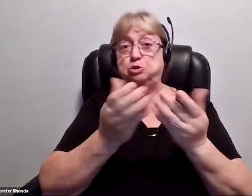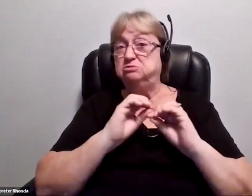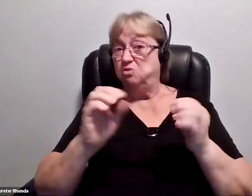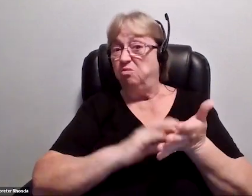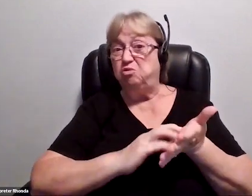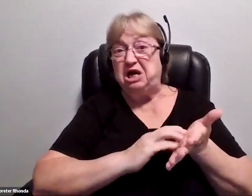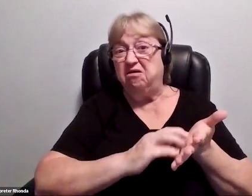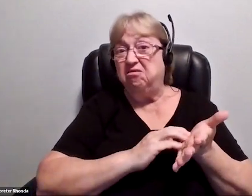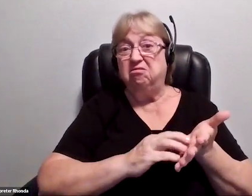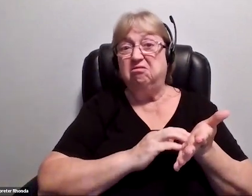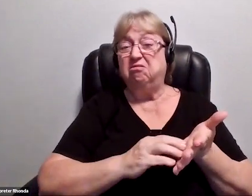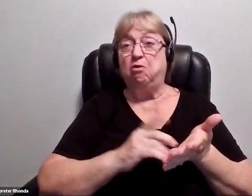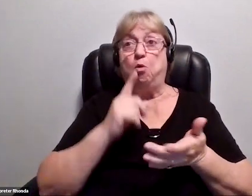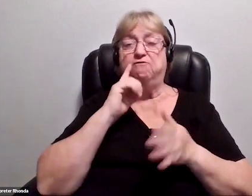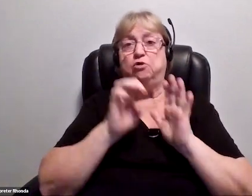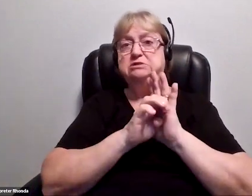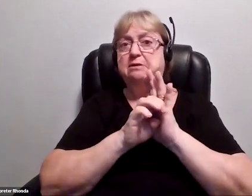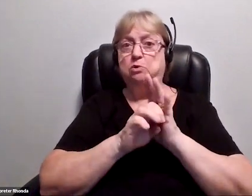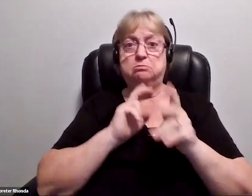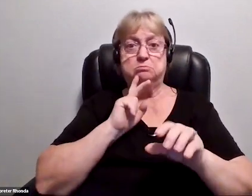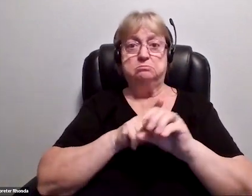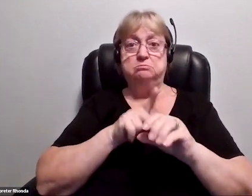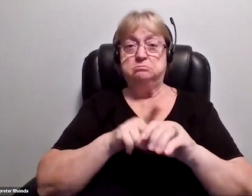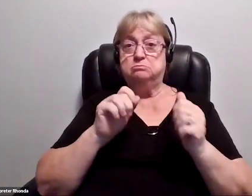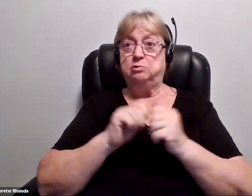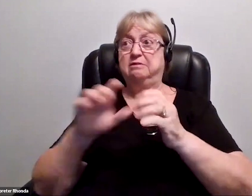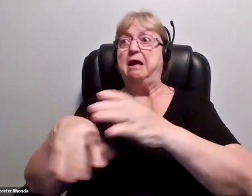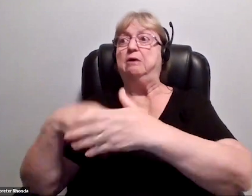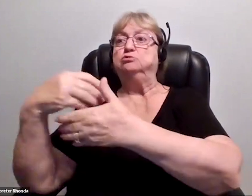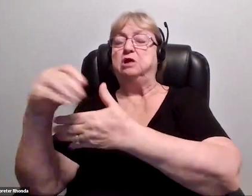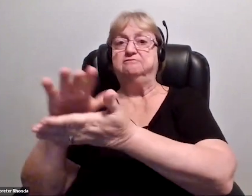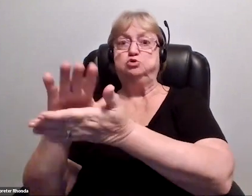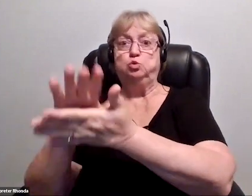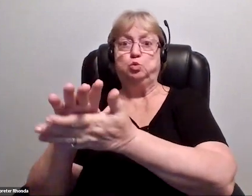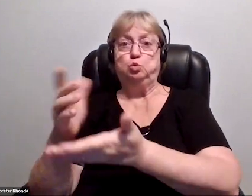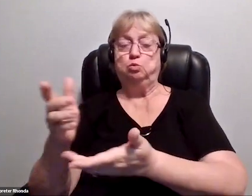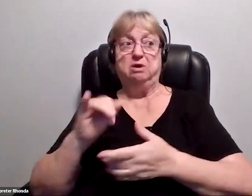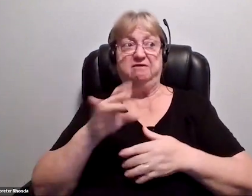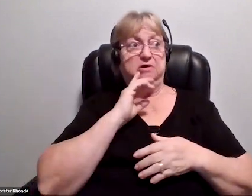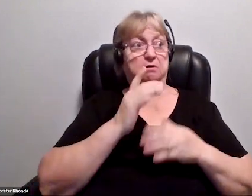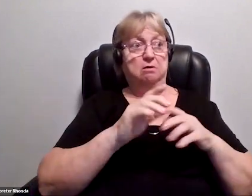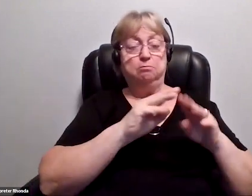For example, participation in out-of-school activities. If the places and the museums don't have physical accessibility,